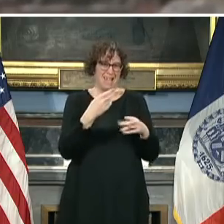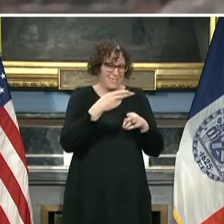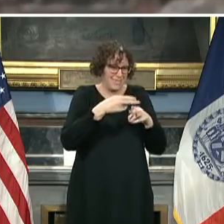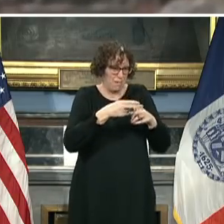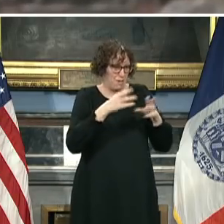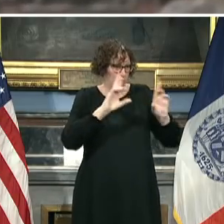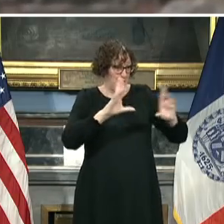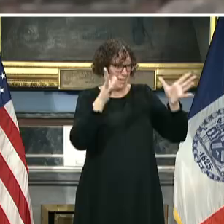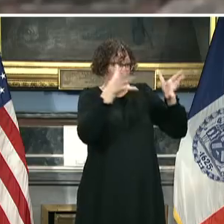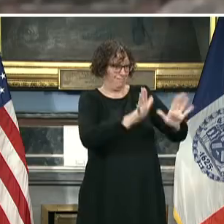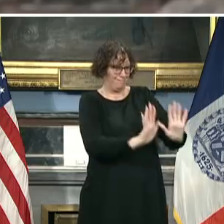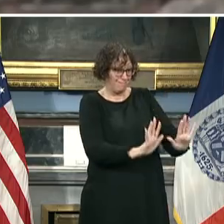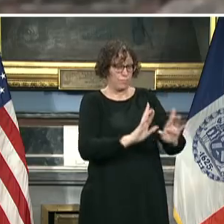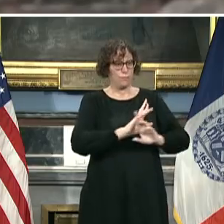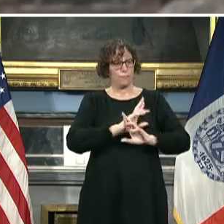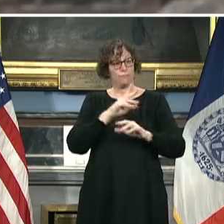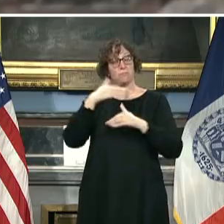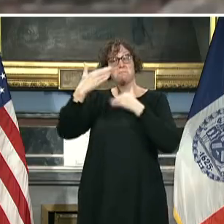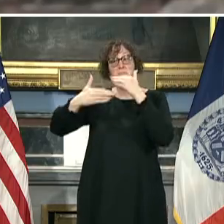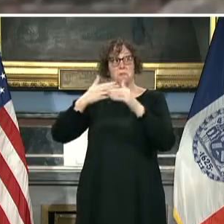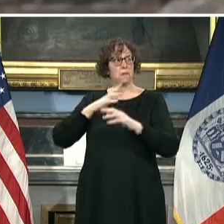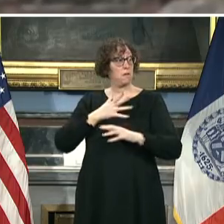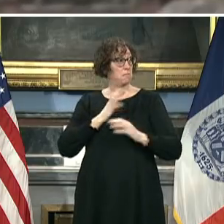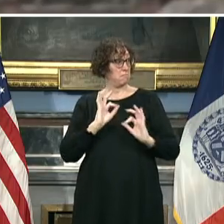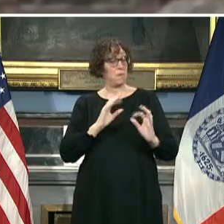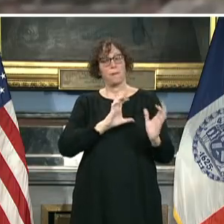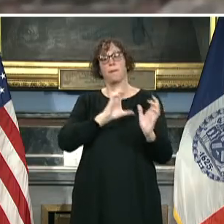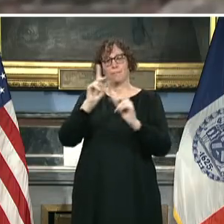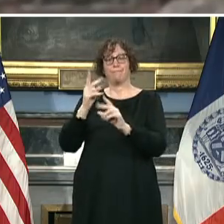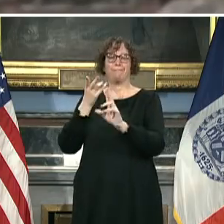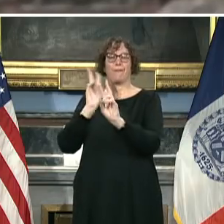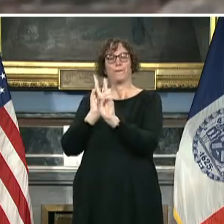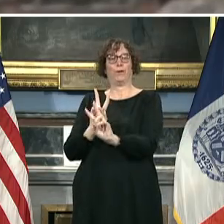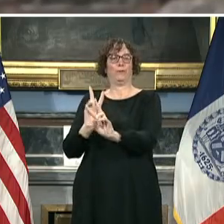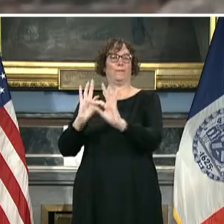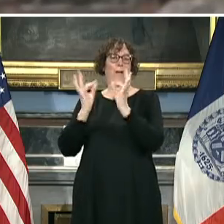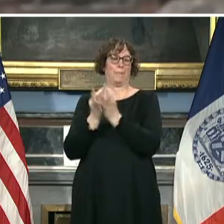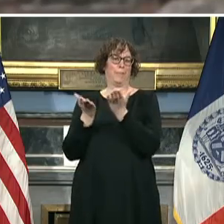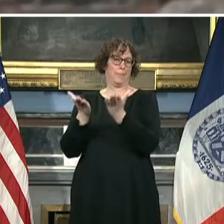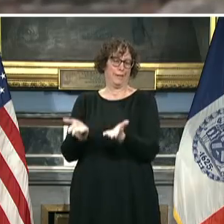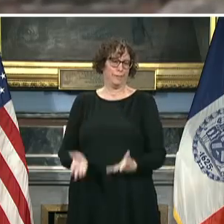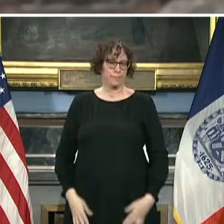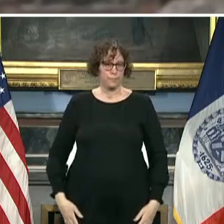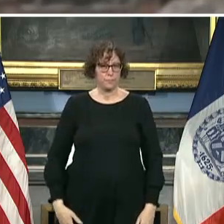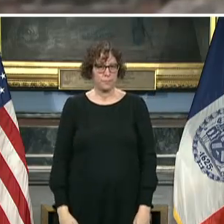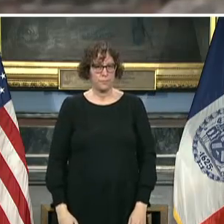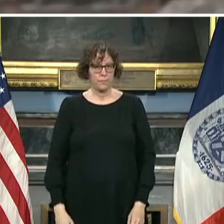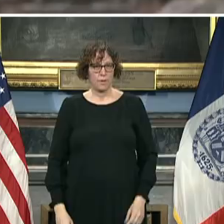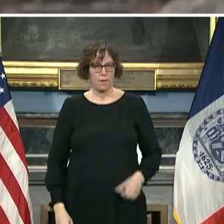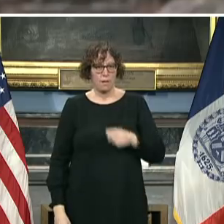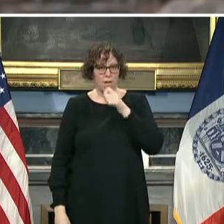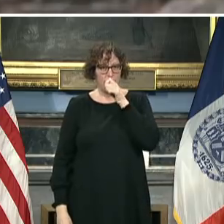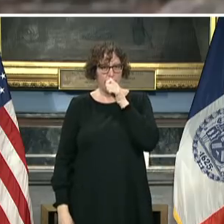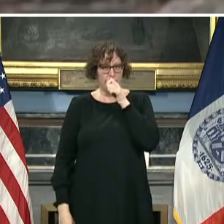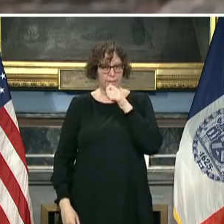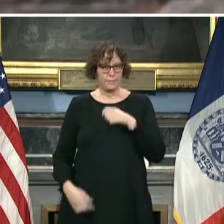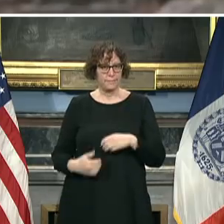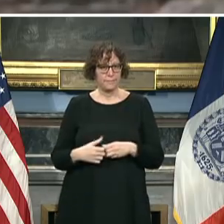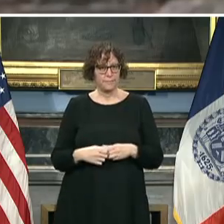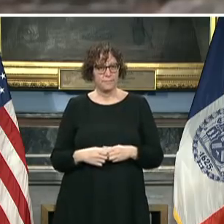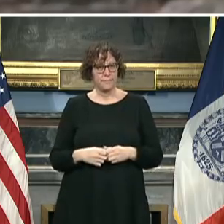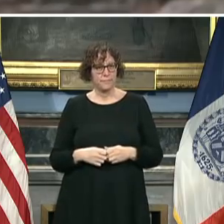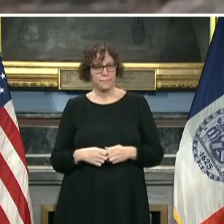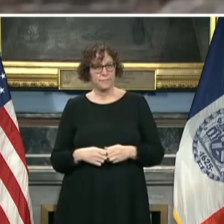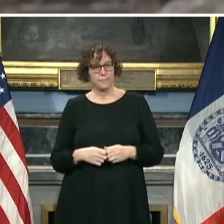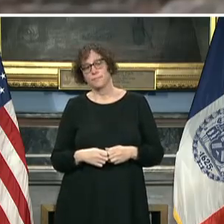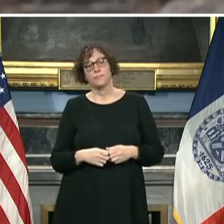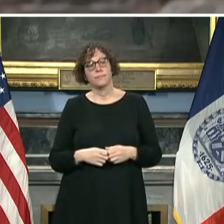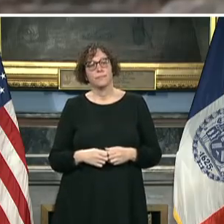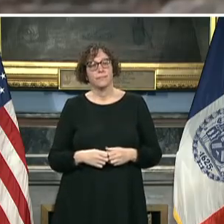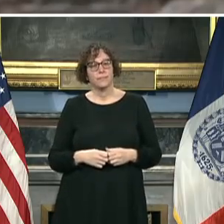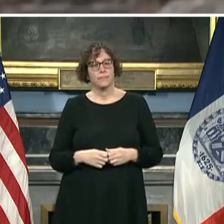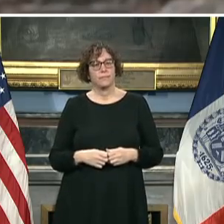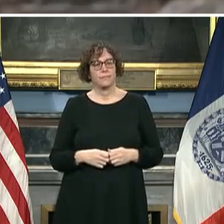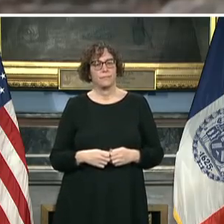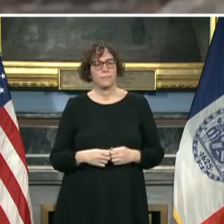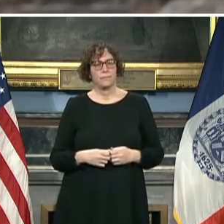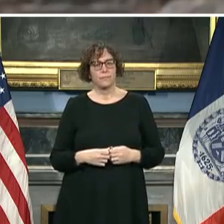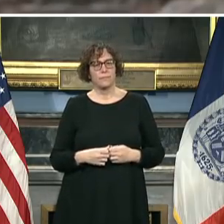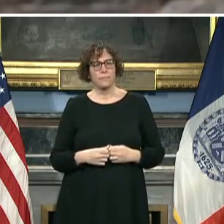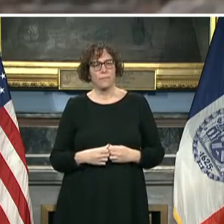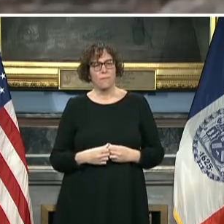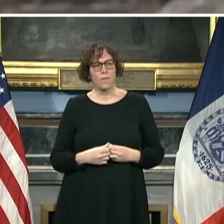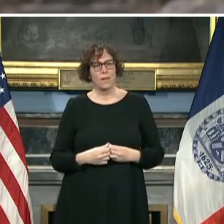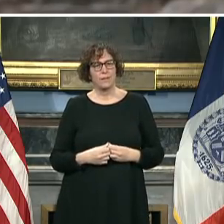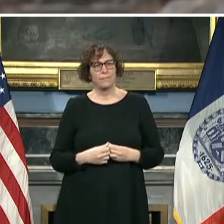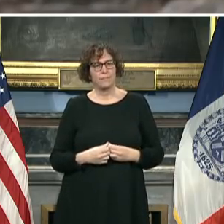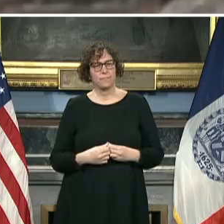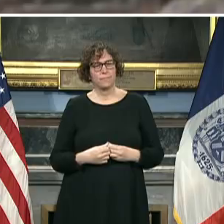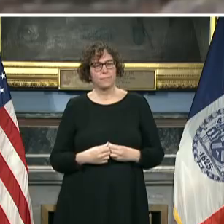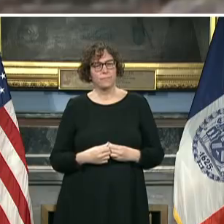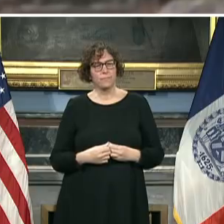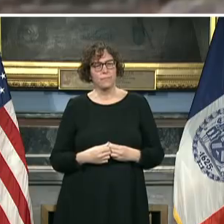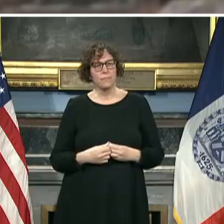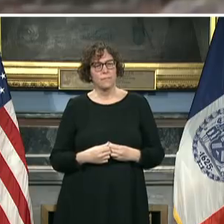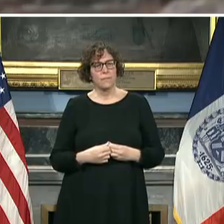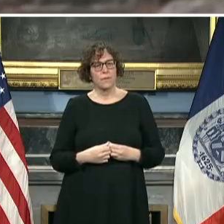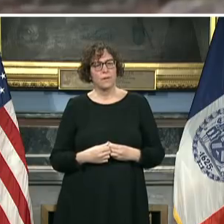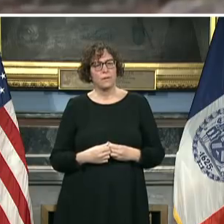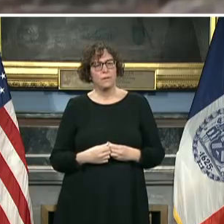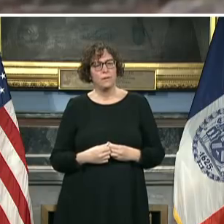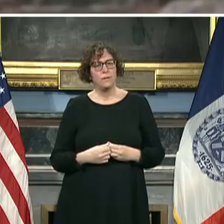OIN T, WE WILL.